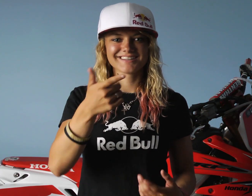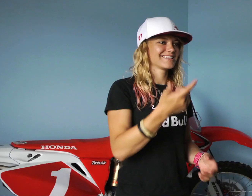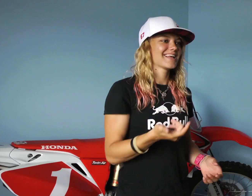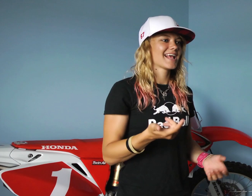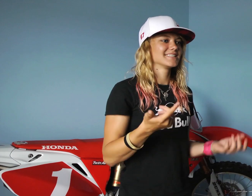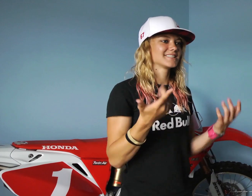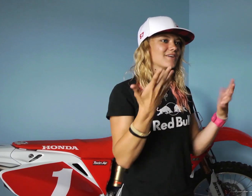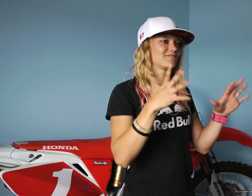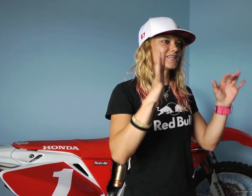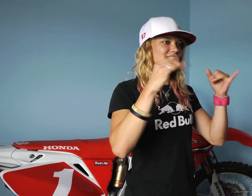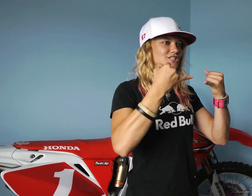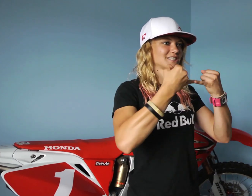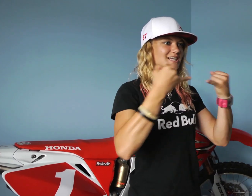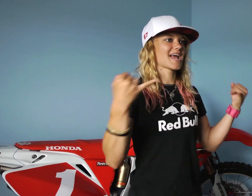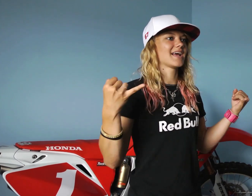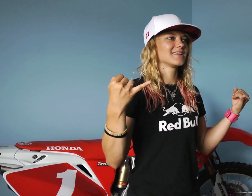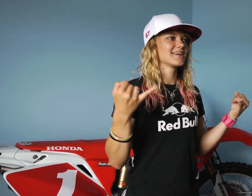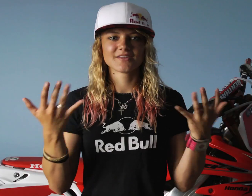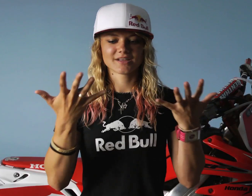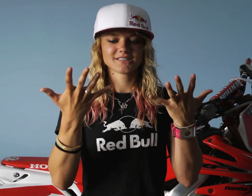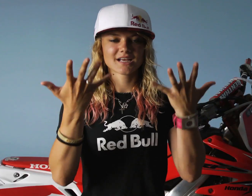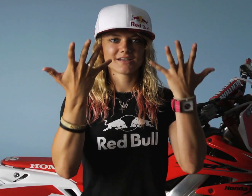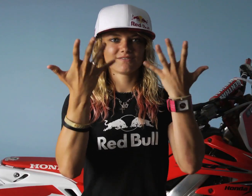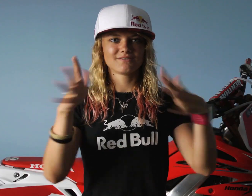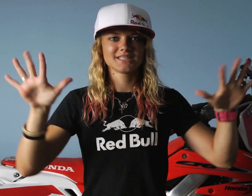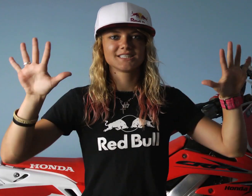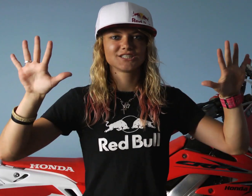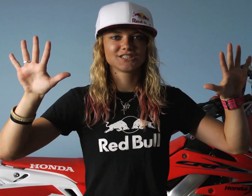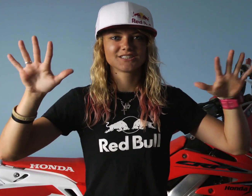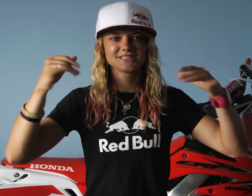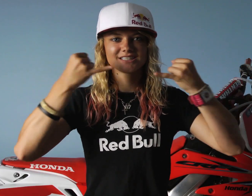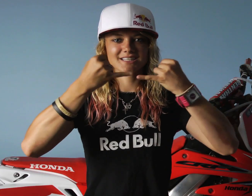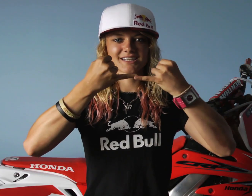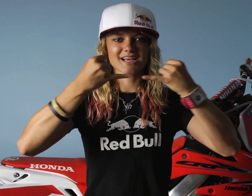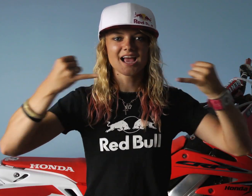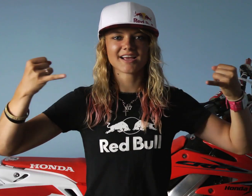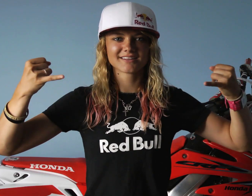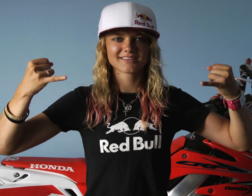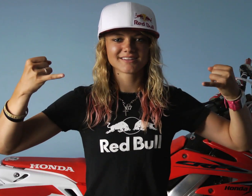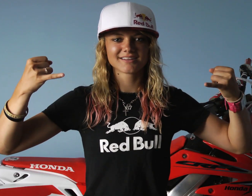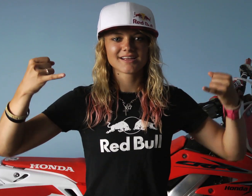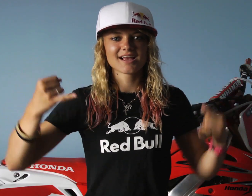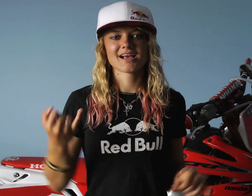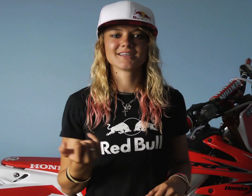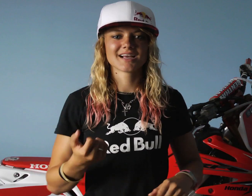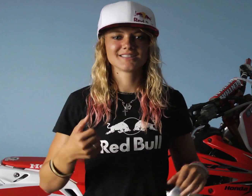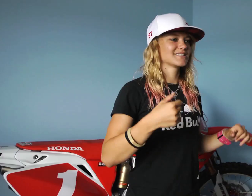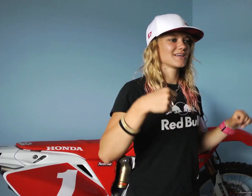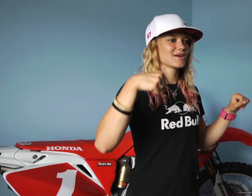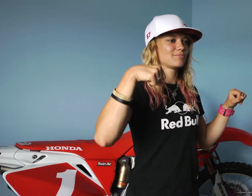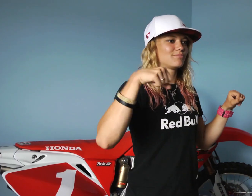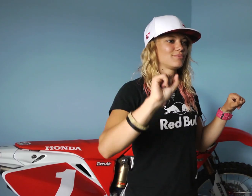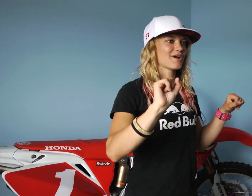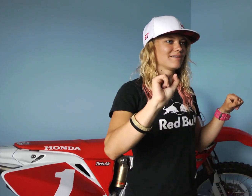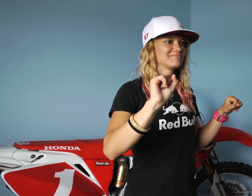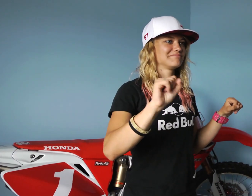This is how I say "Finish line" This is "Finish" This is "Line" And the "Brap!"